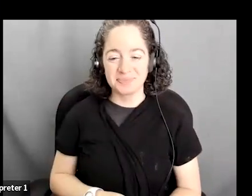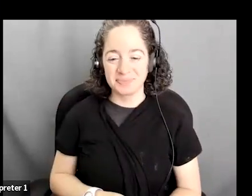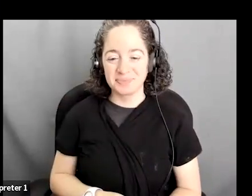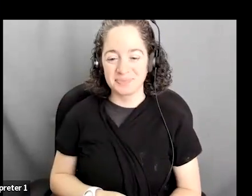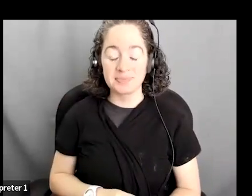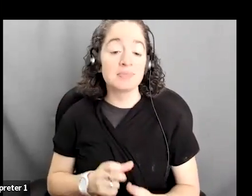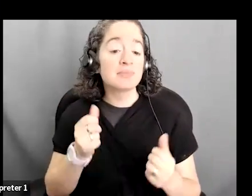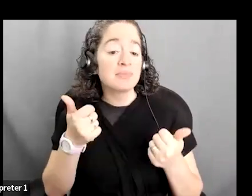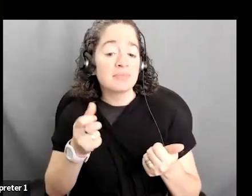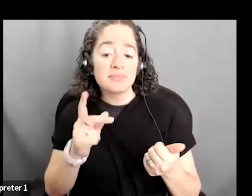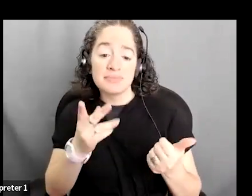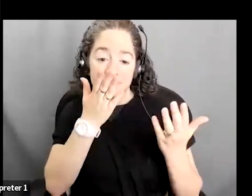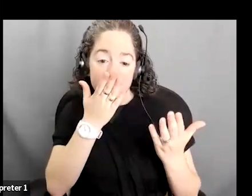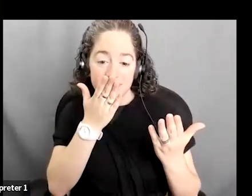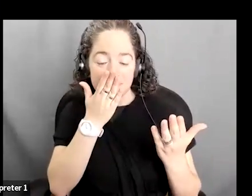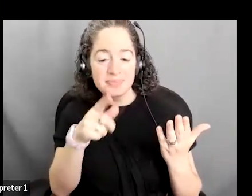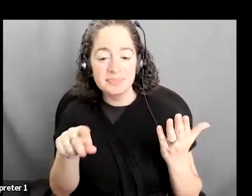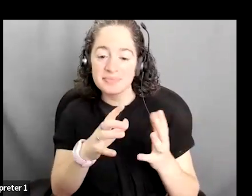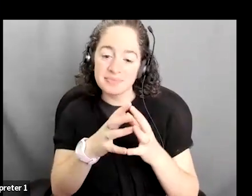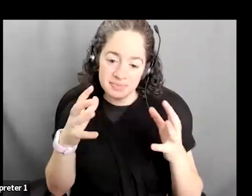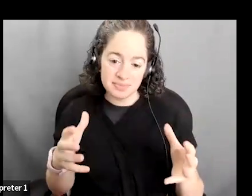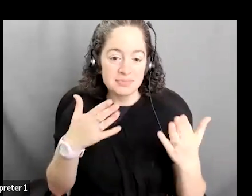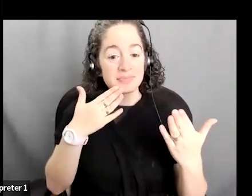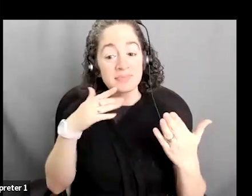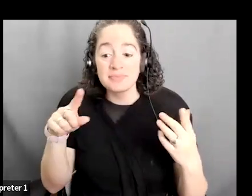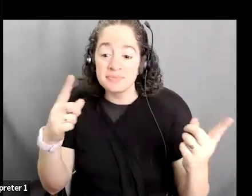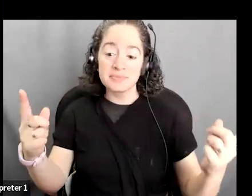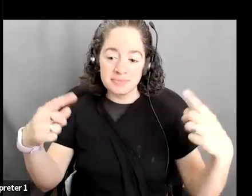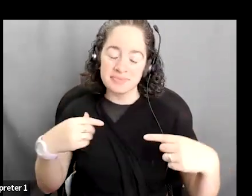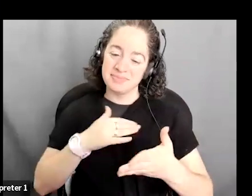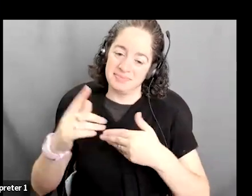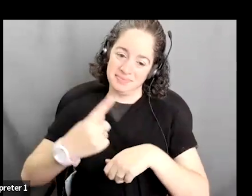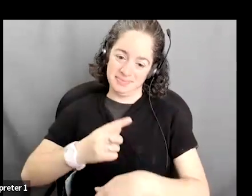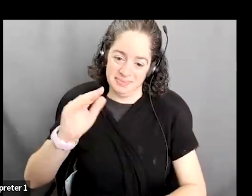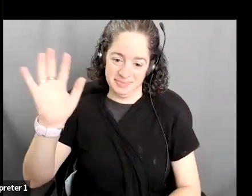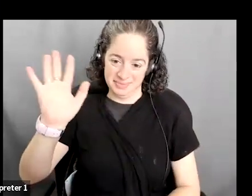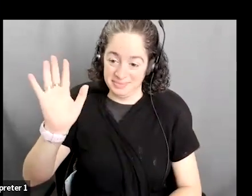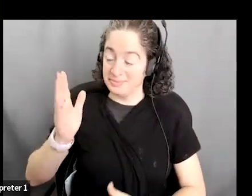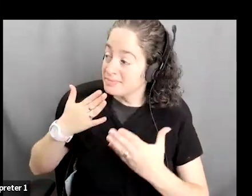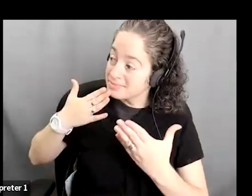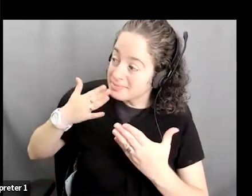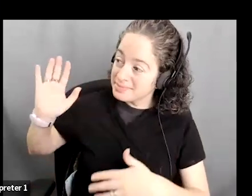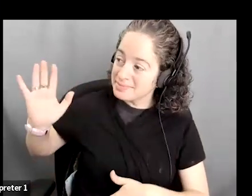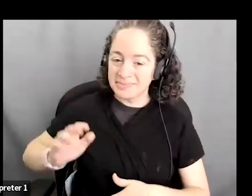Thank you both so much and thank you everyone for attending. Have a great day. Thanks. Bye.